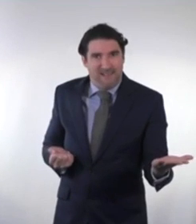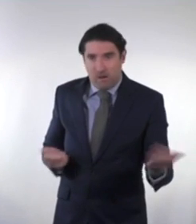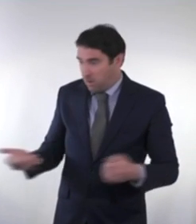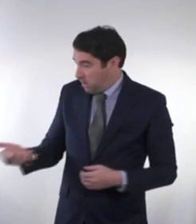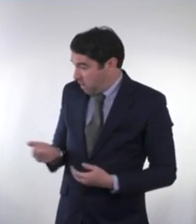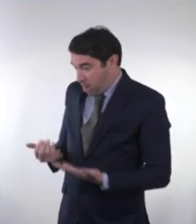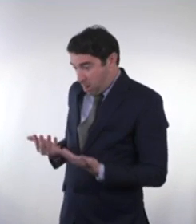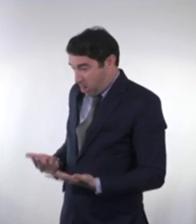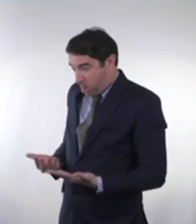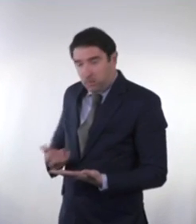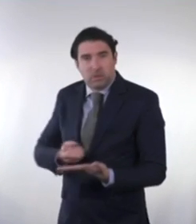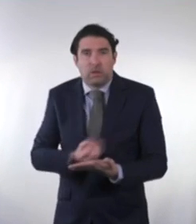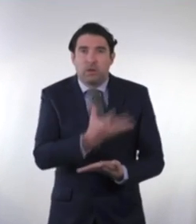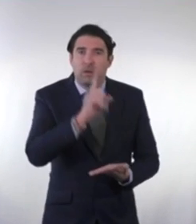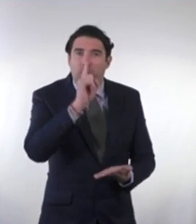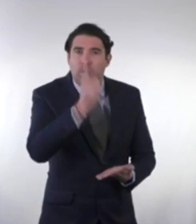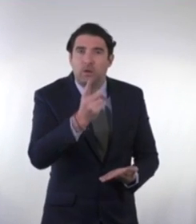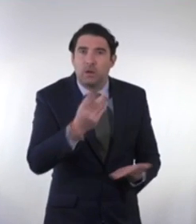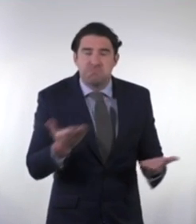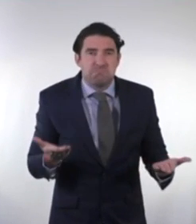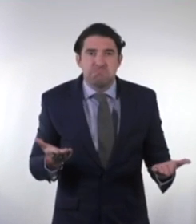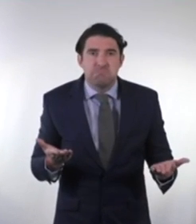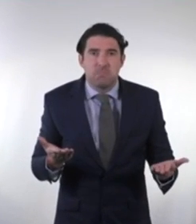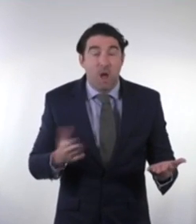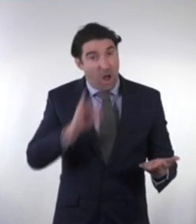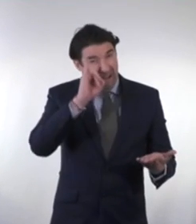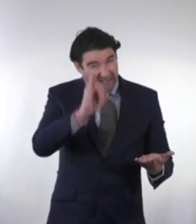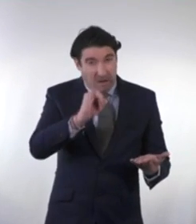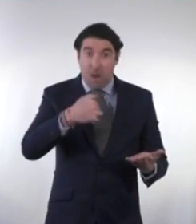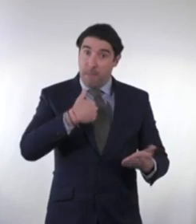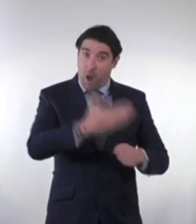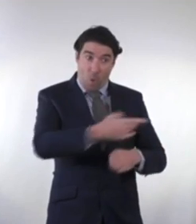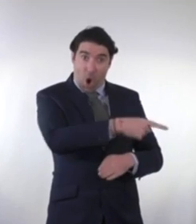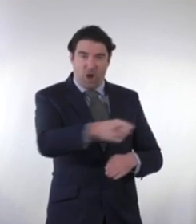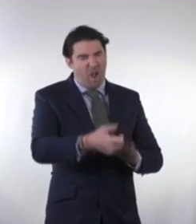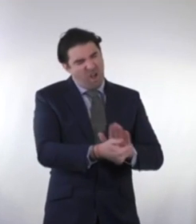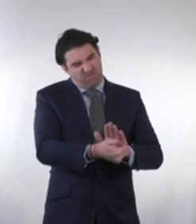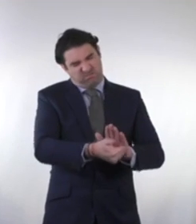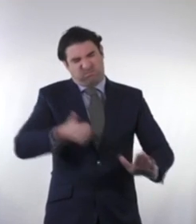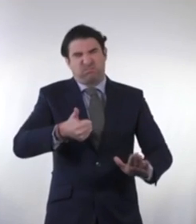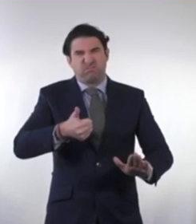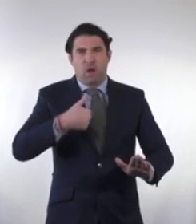is to follow the guidance: hands, face, space; get a test if they have